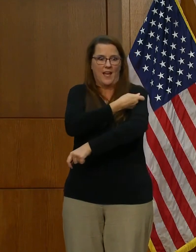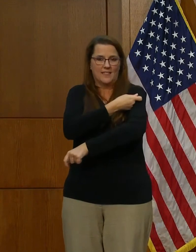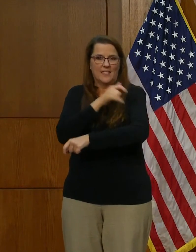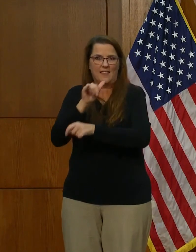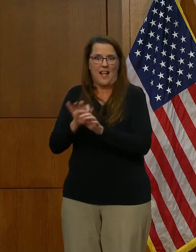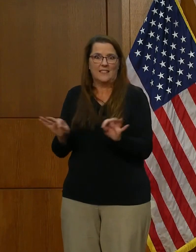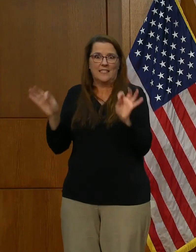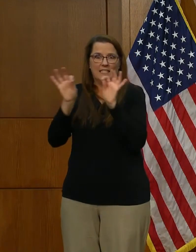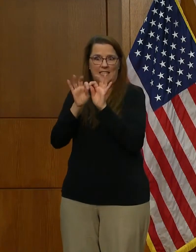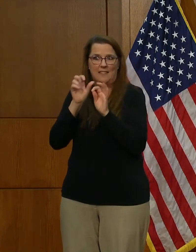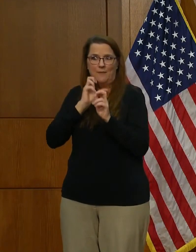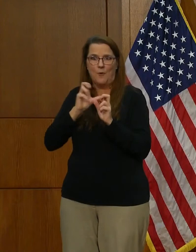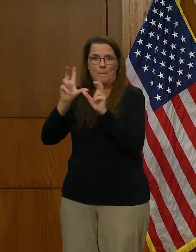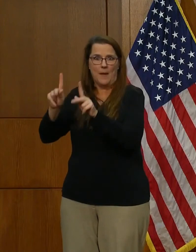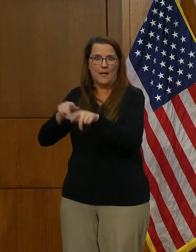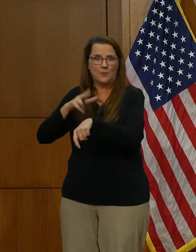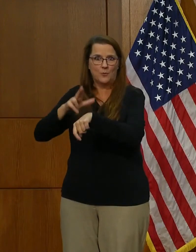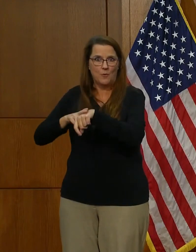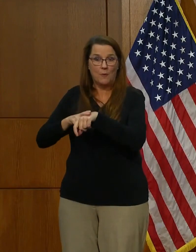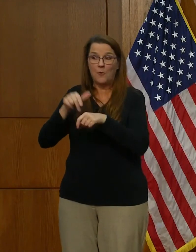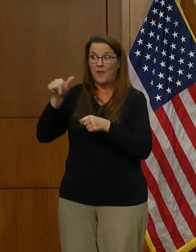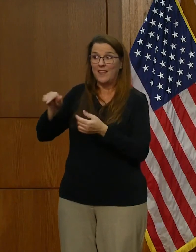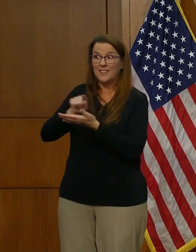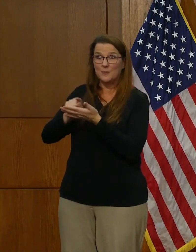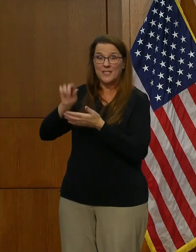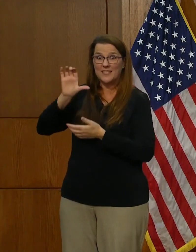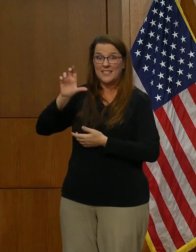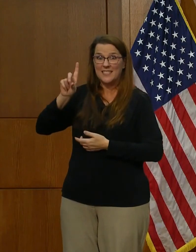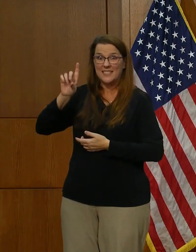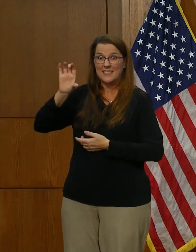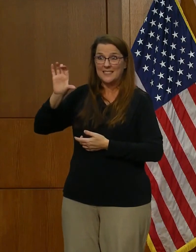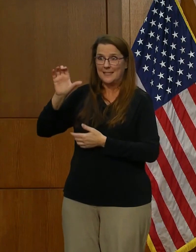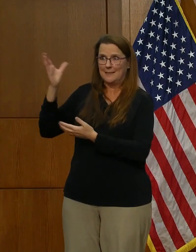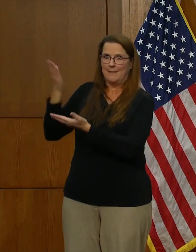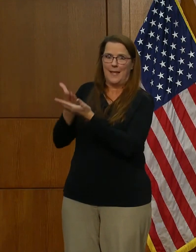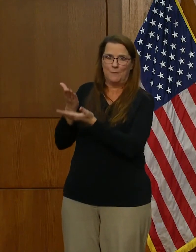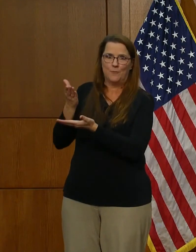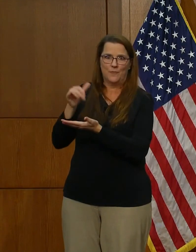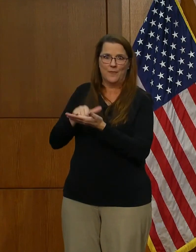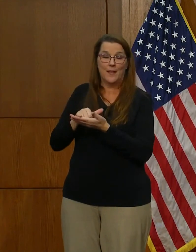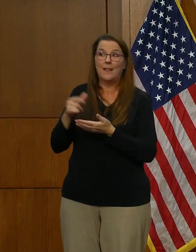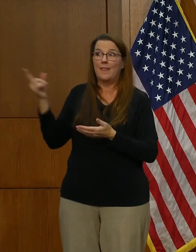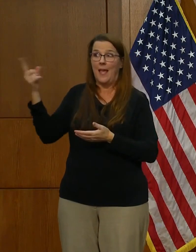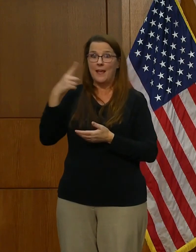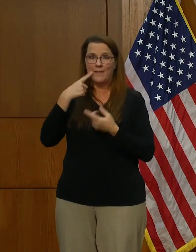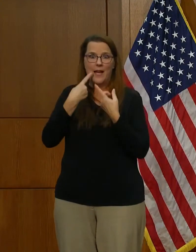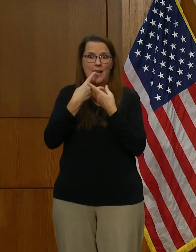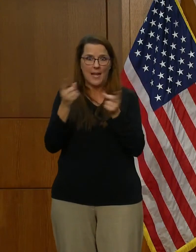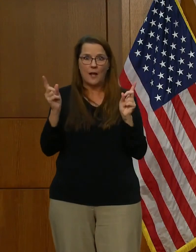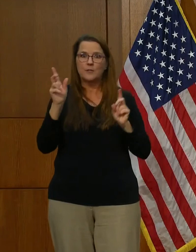GETTING OUR LIVES BACK TO NORMAL. THIS WEEK. THE CDC